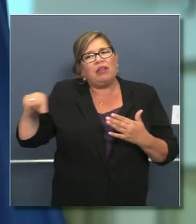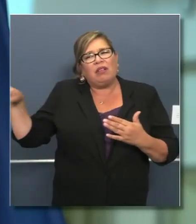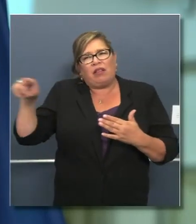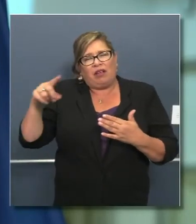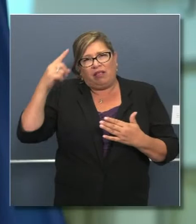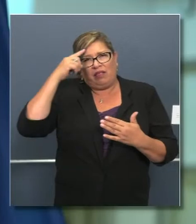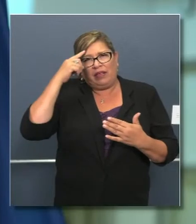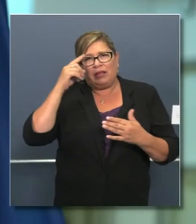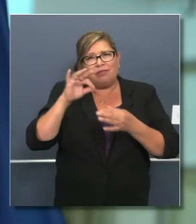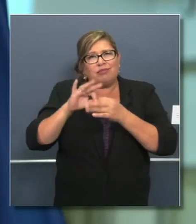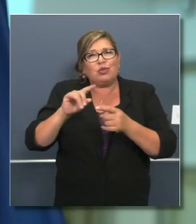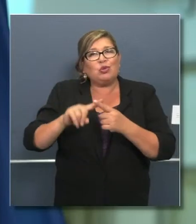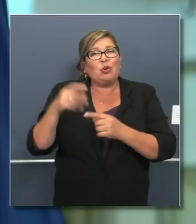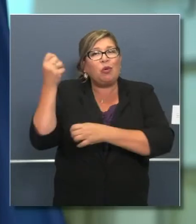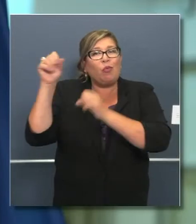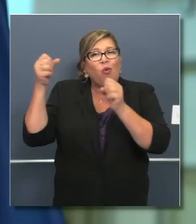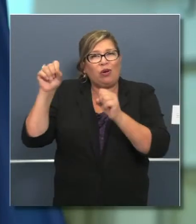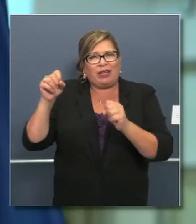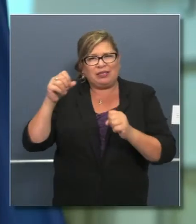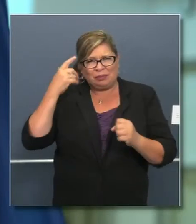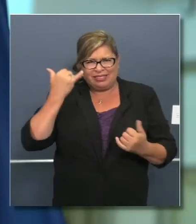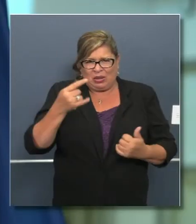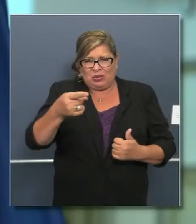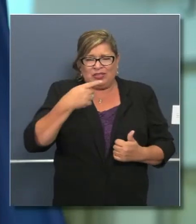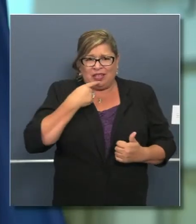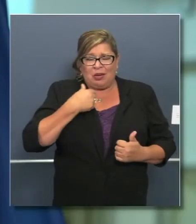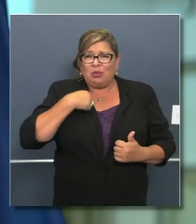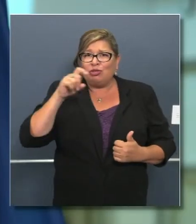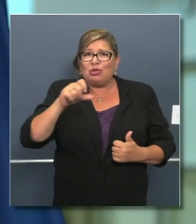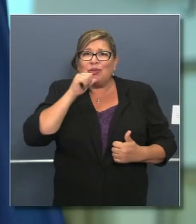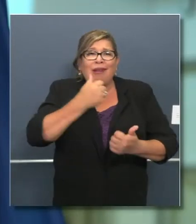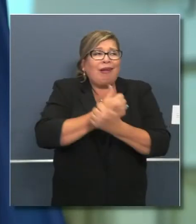thousands of people were mixing some and masks I'm not out on the streets I'm wondering what